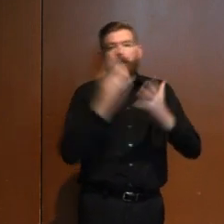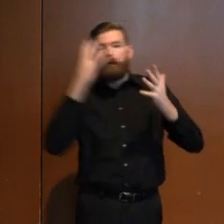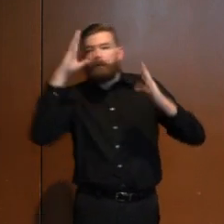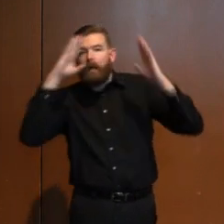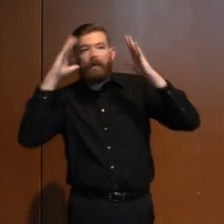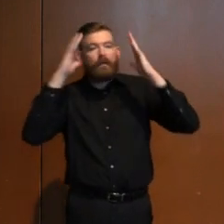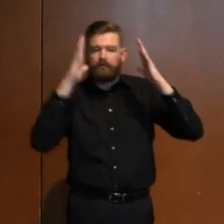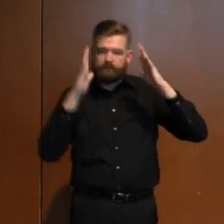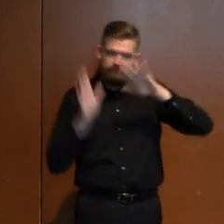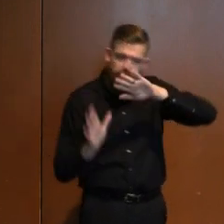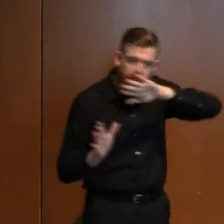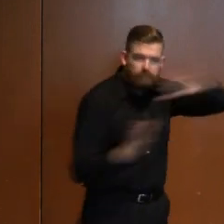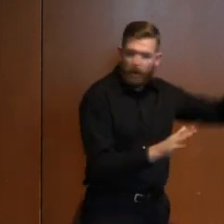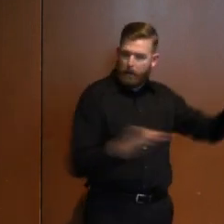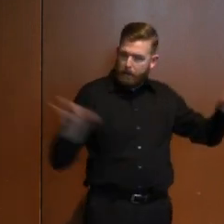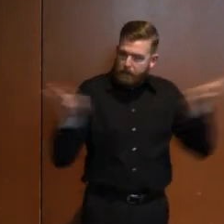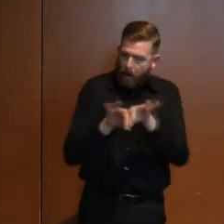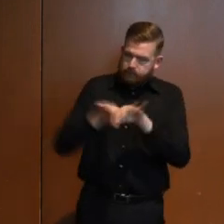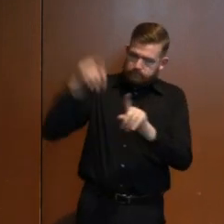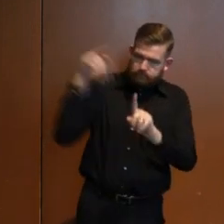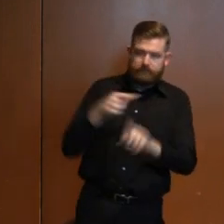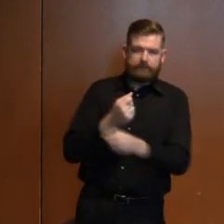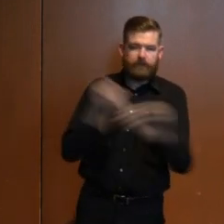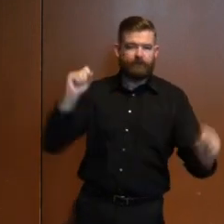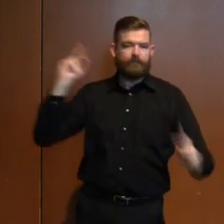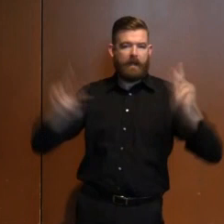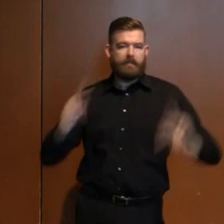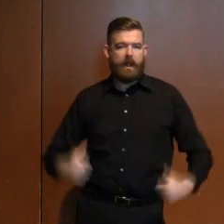S THAT OUR VALUE, THAT IS OUR